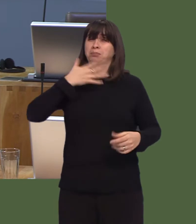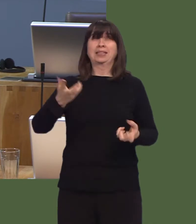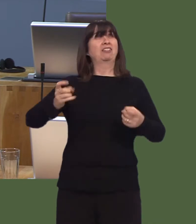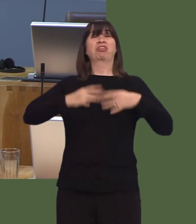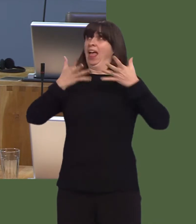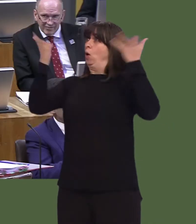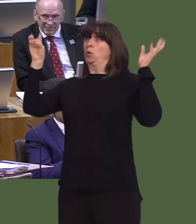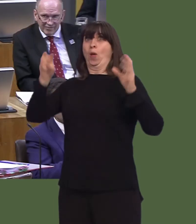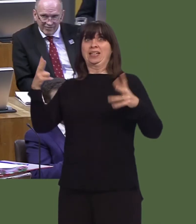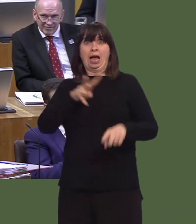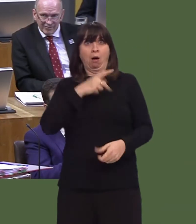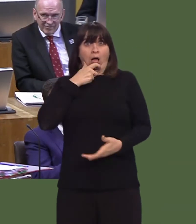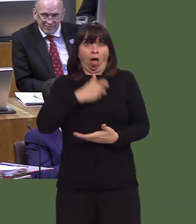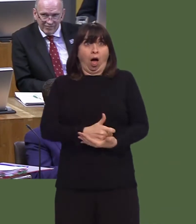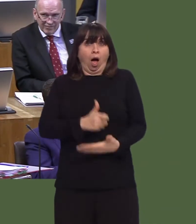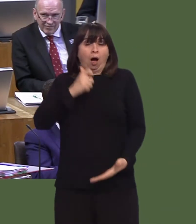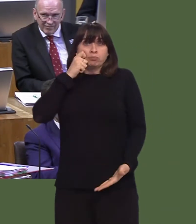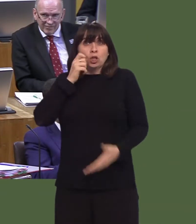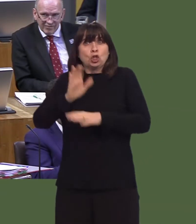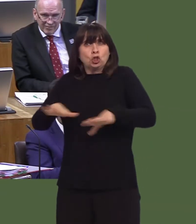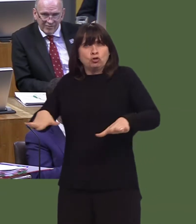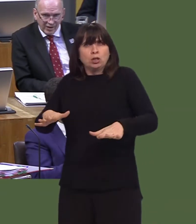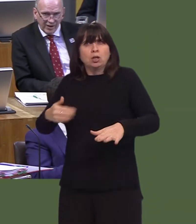across Wales, that, actually, children do deserve a voice.